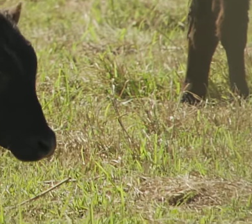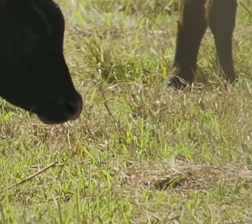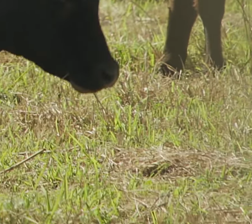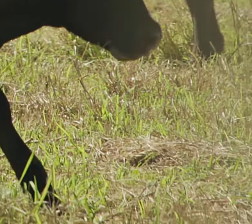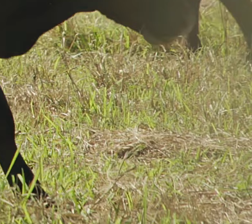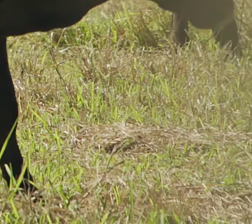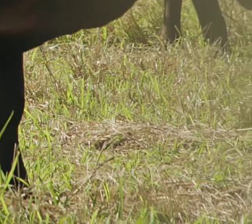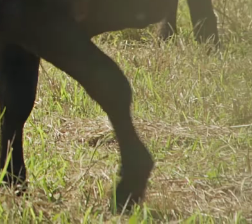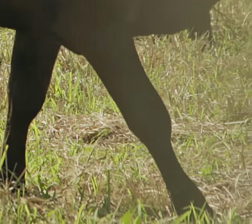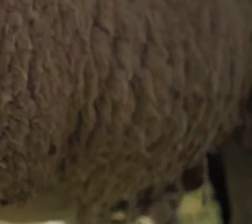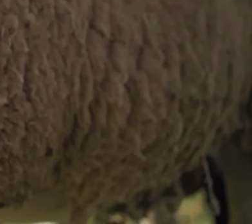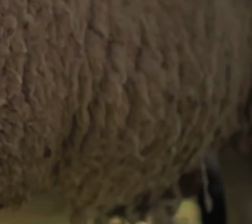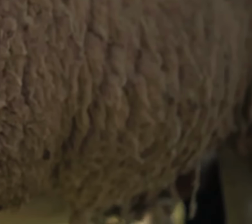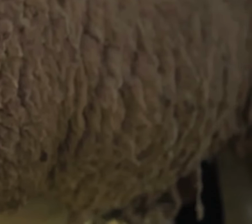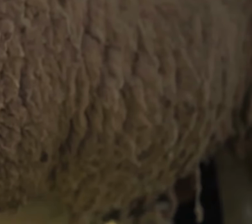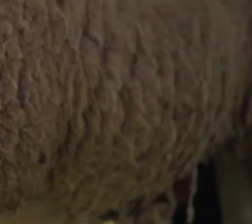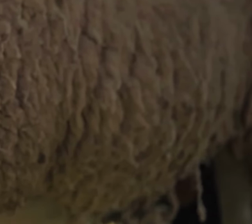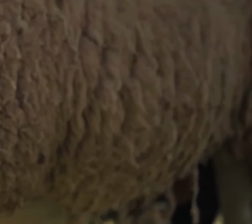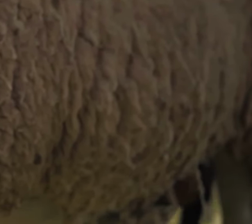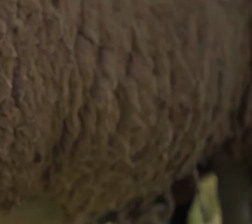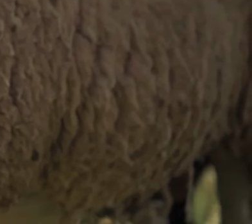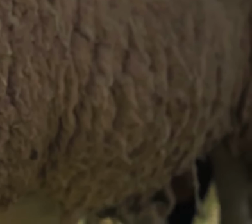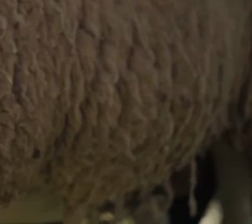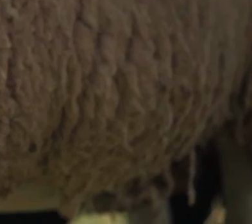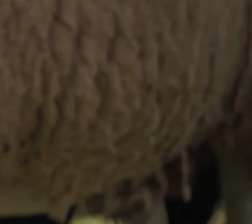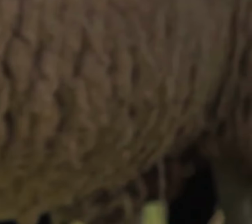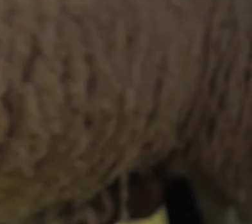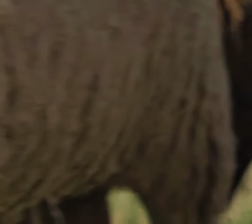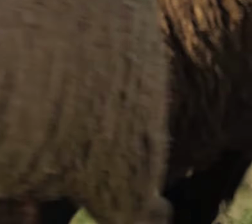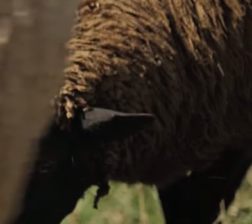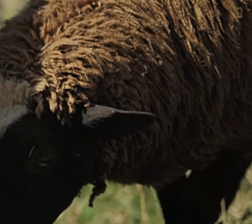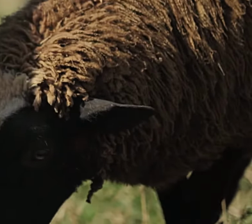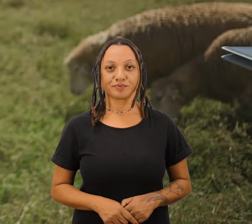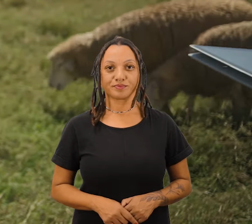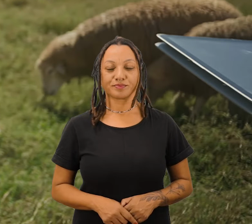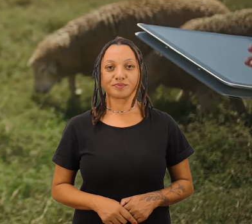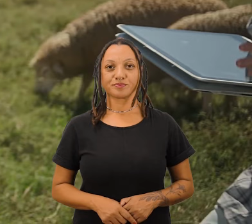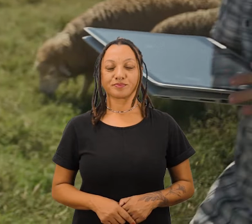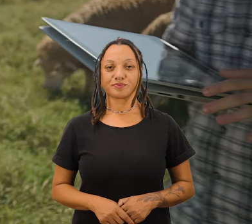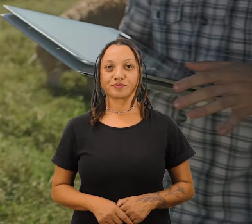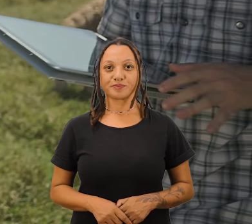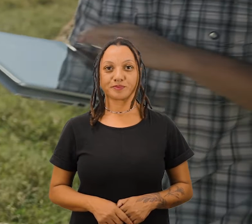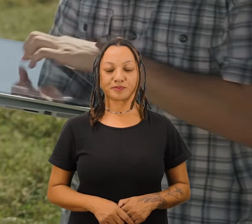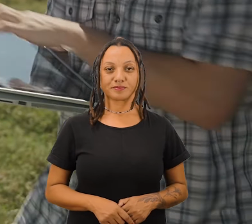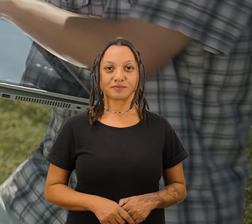[Mooing] Soft [Sheep] Soft